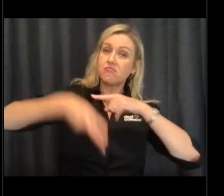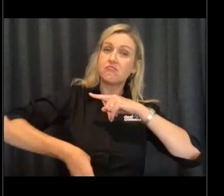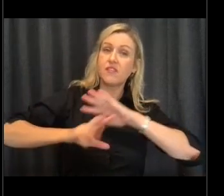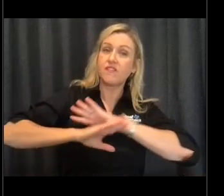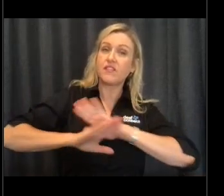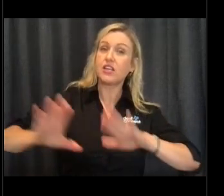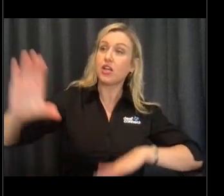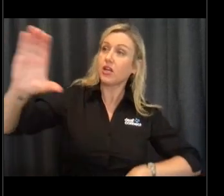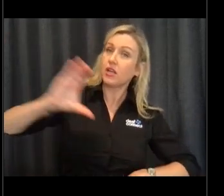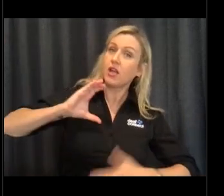insurer.